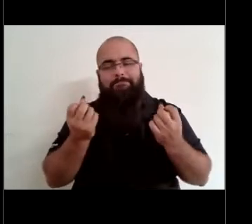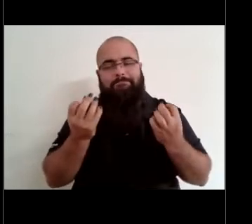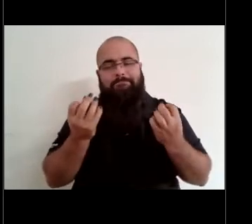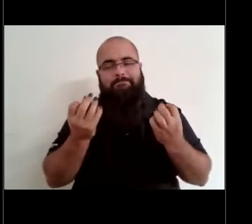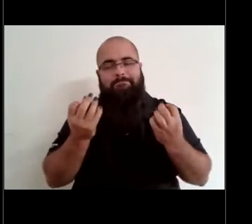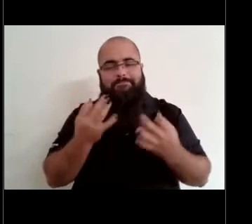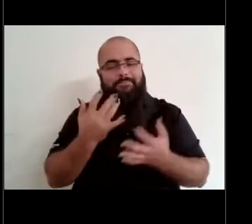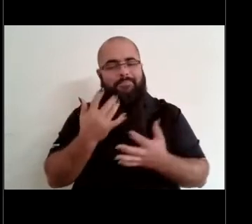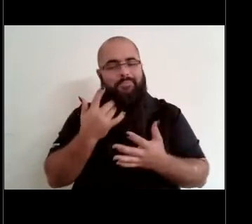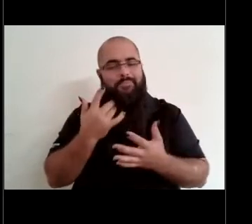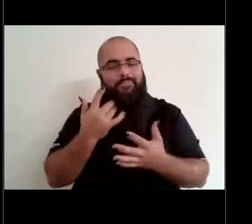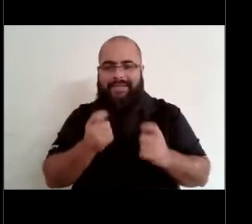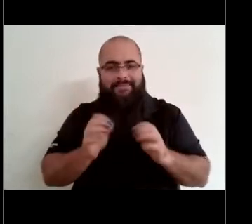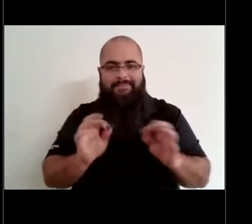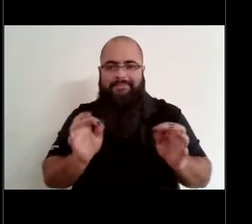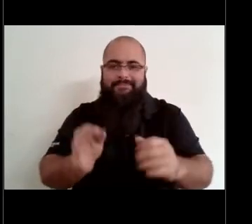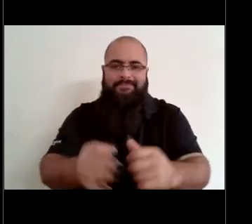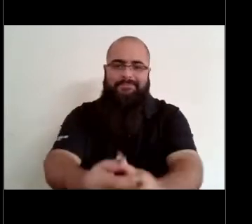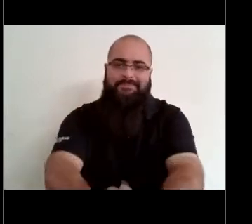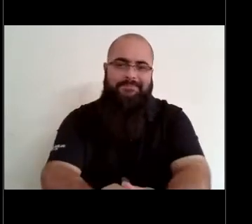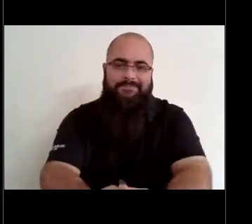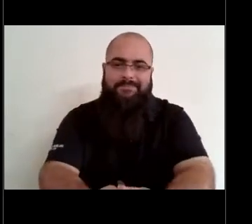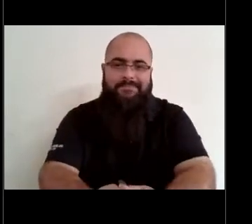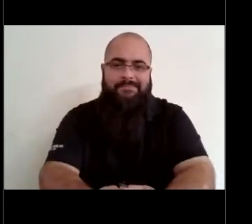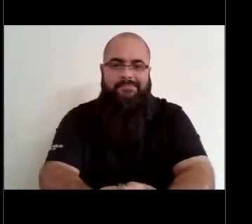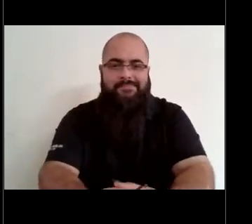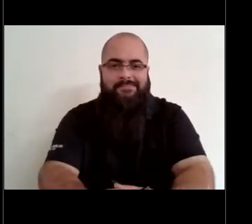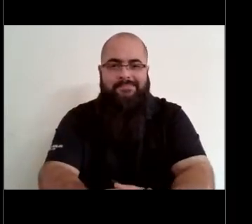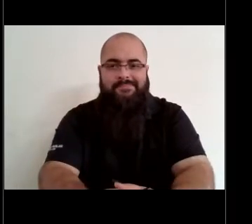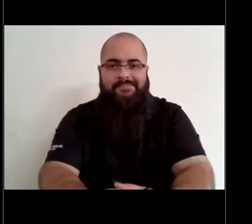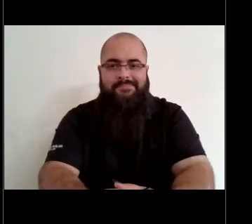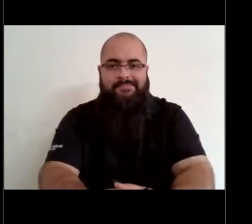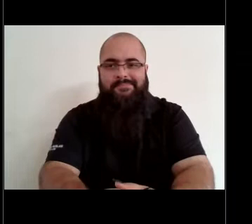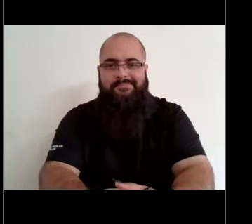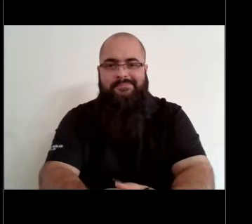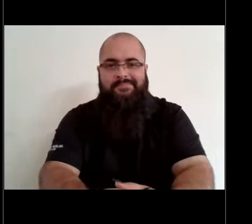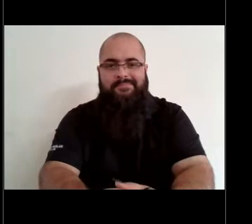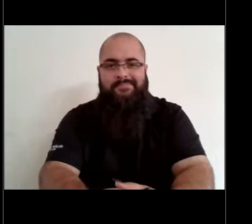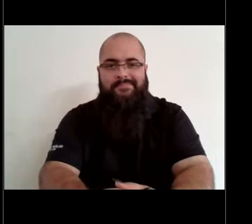as well and whether there's been any breaches of that order.